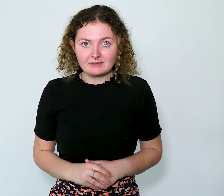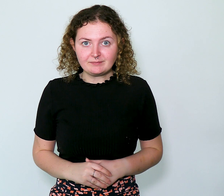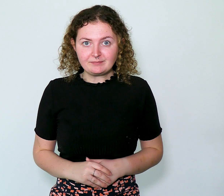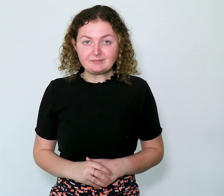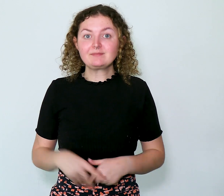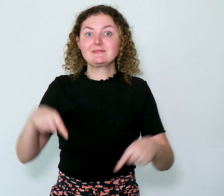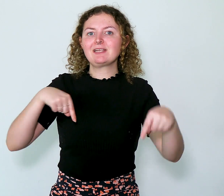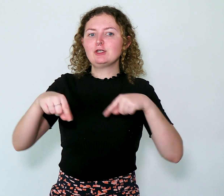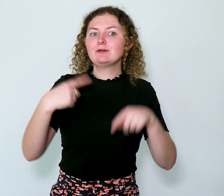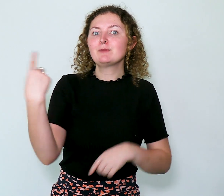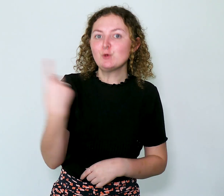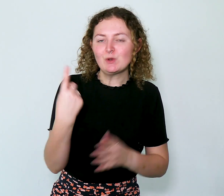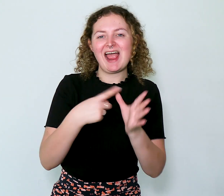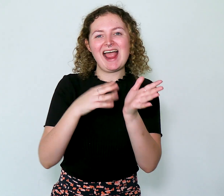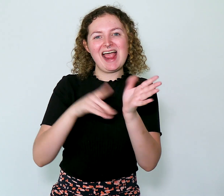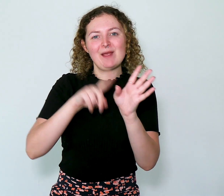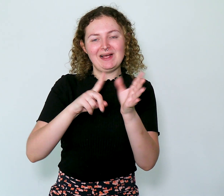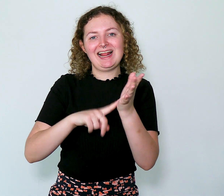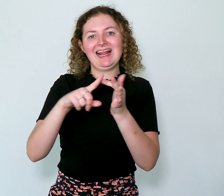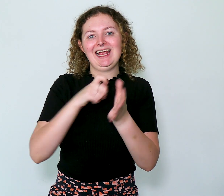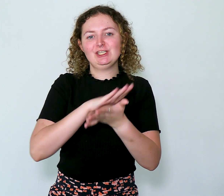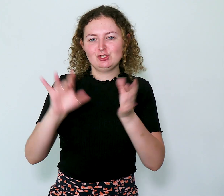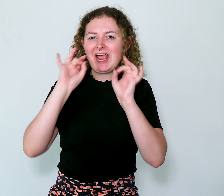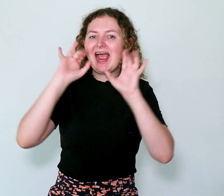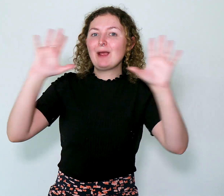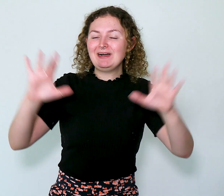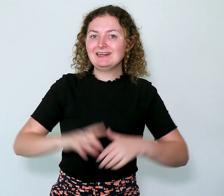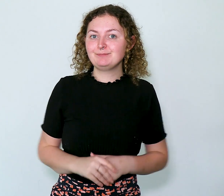Directed by Amy Leach.